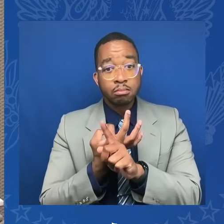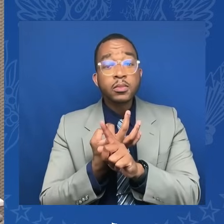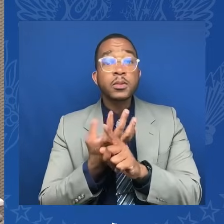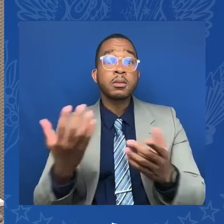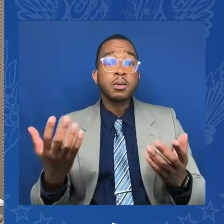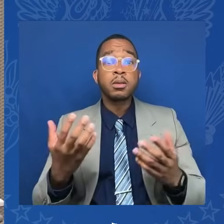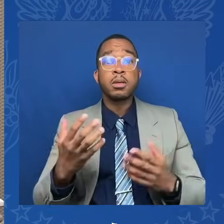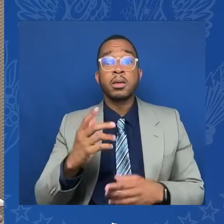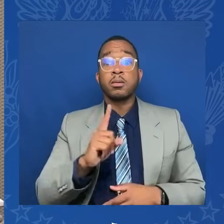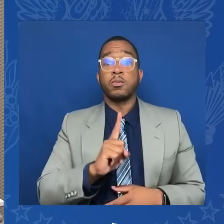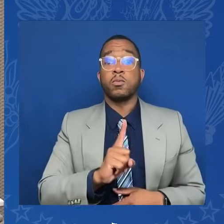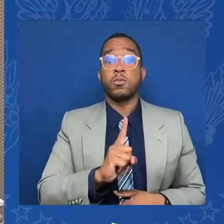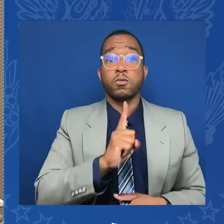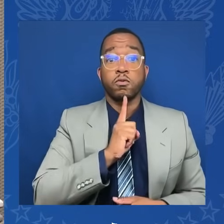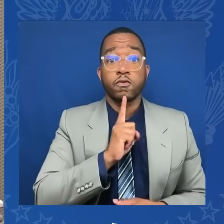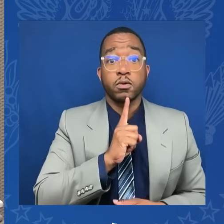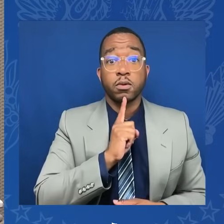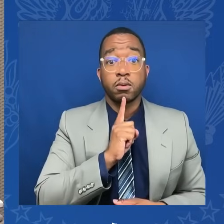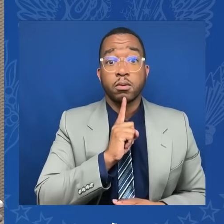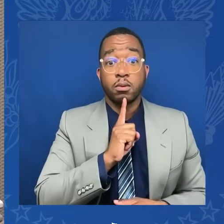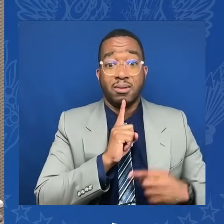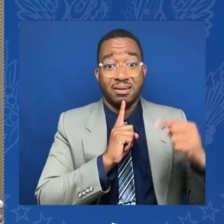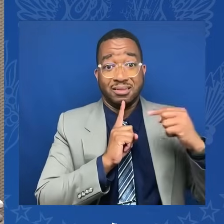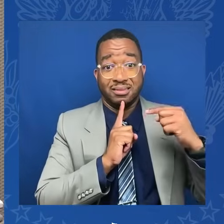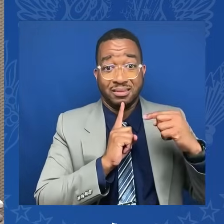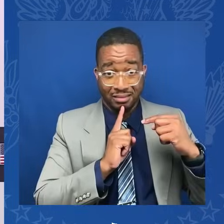It is not acceptable that Israel should not open all checkpoints